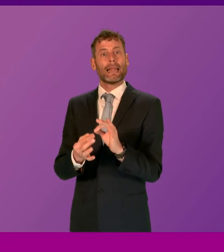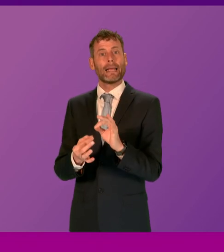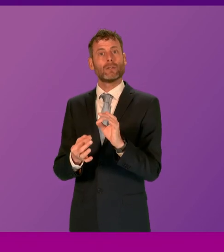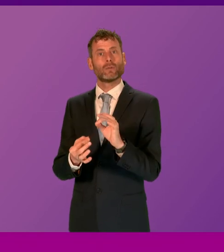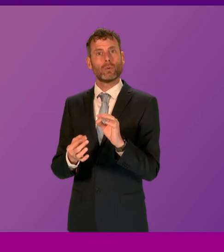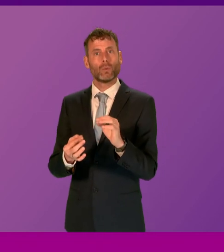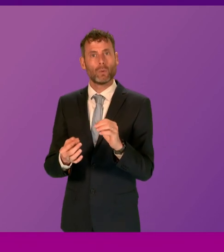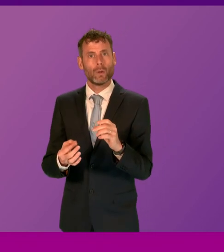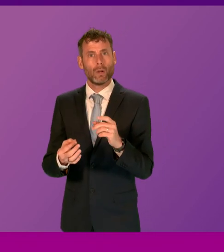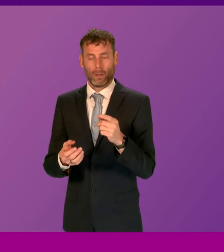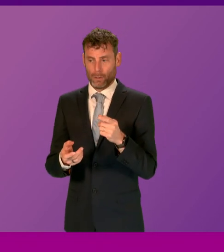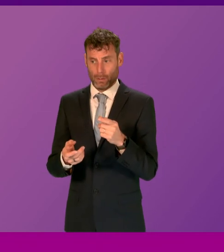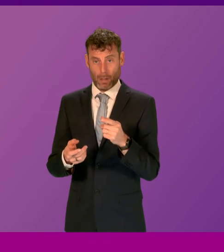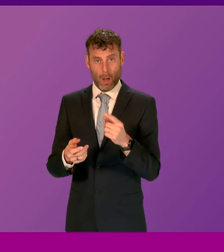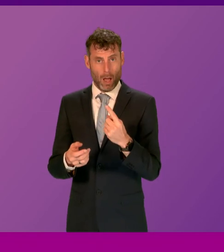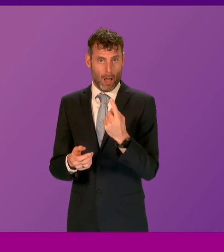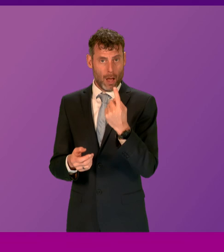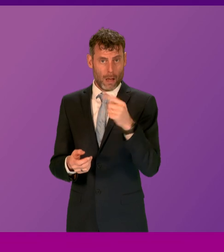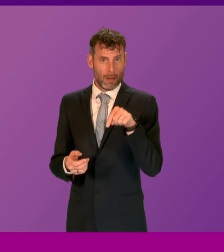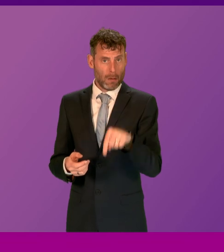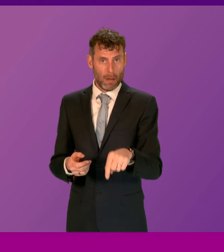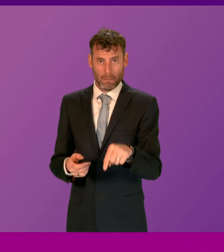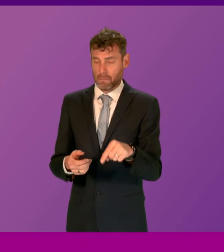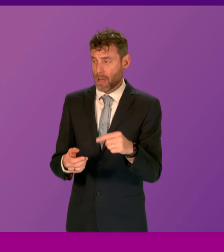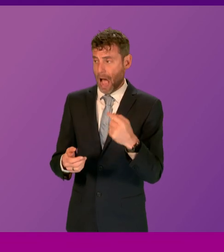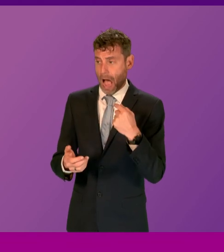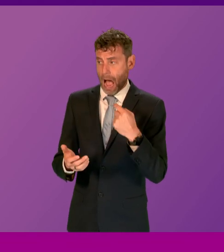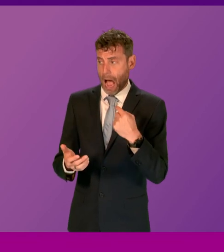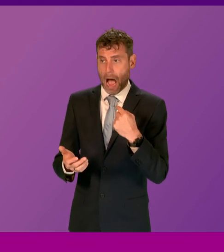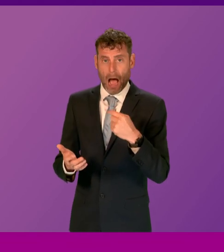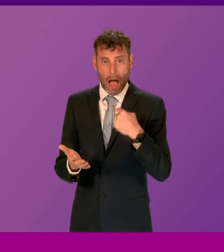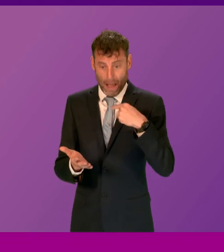be something to do with that— Members!